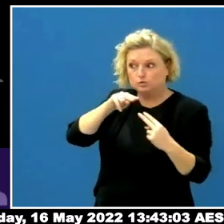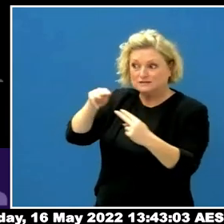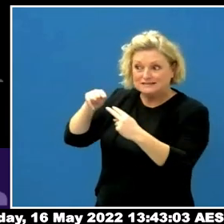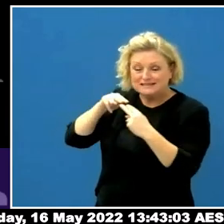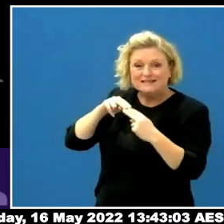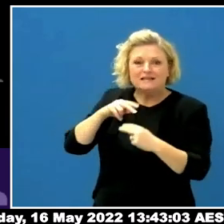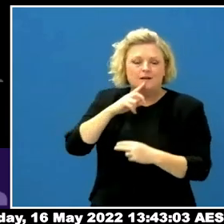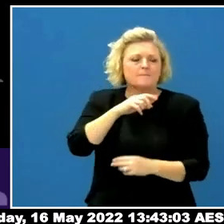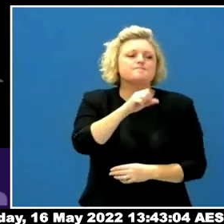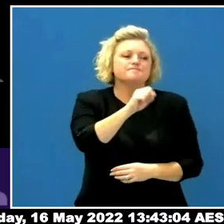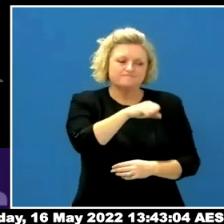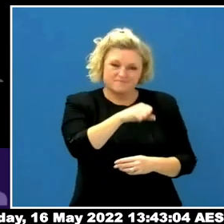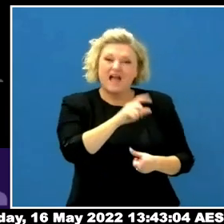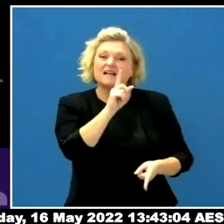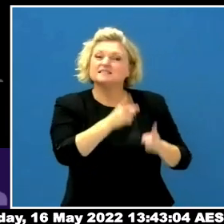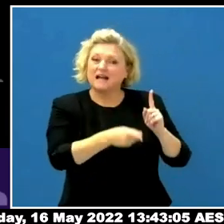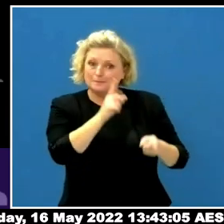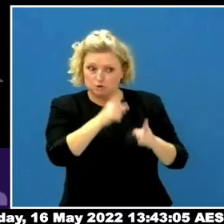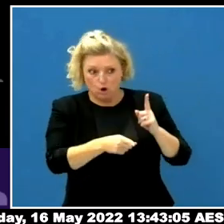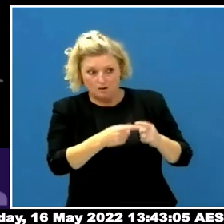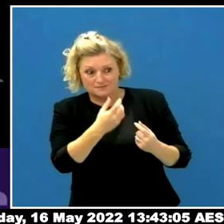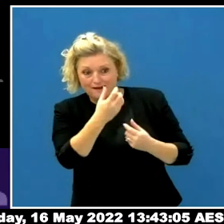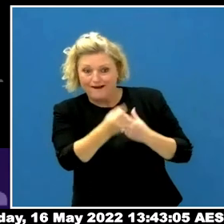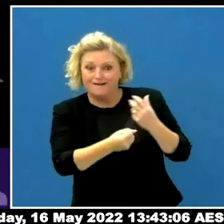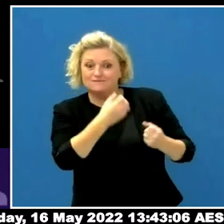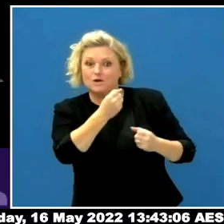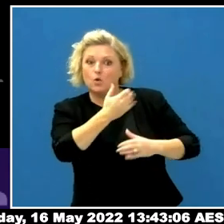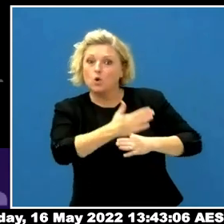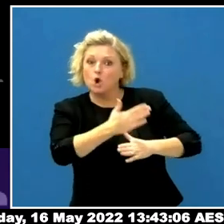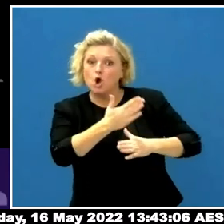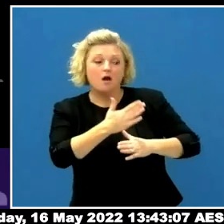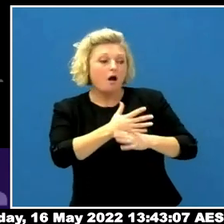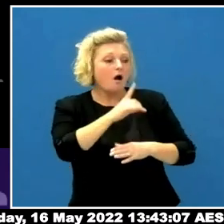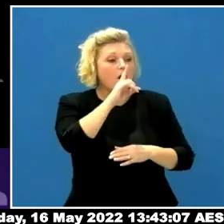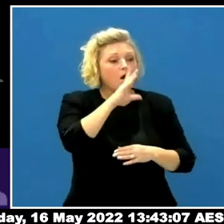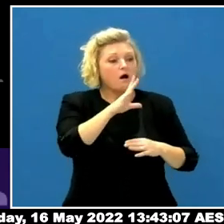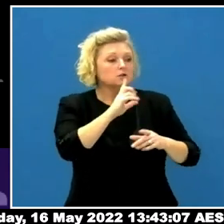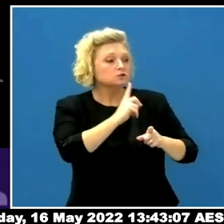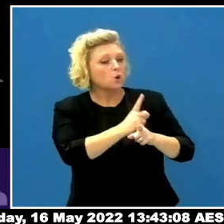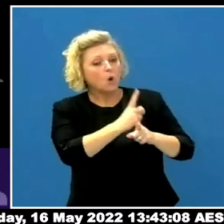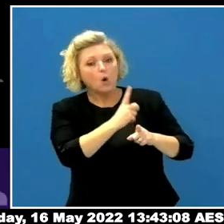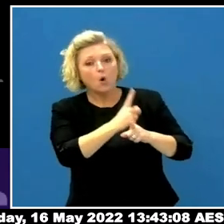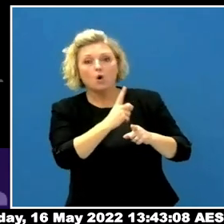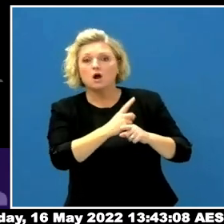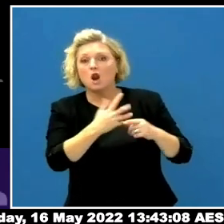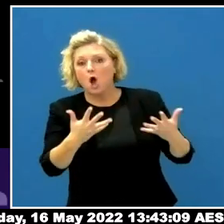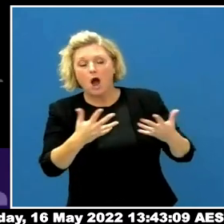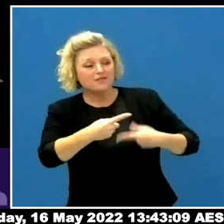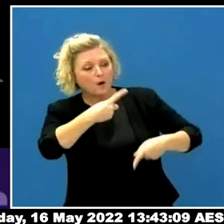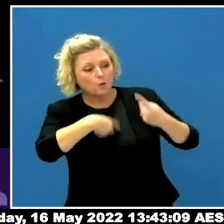were in the buses, if there was anything to be told or if he was going to be away or